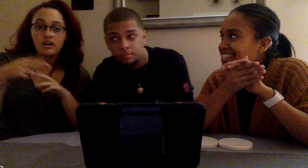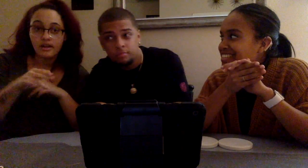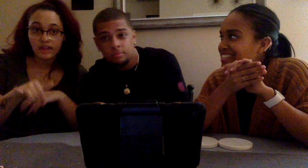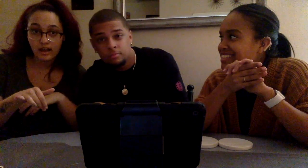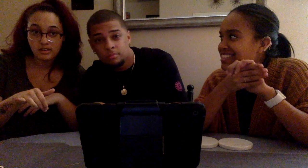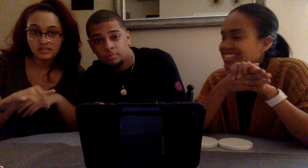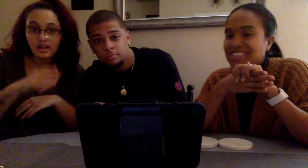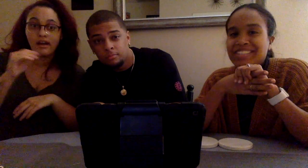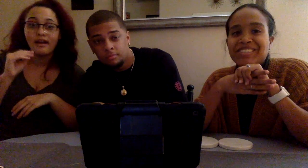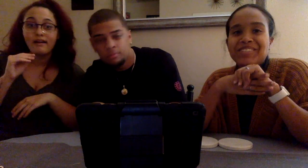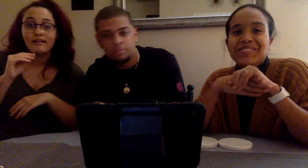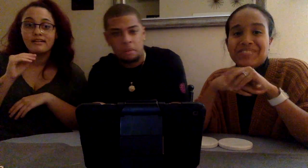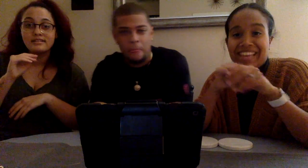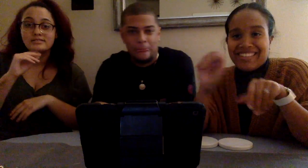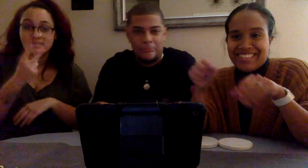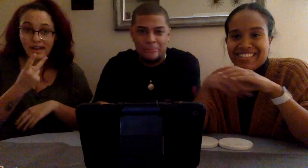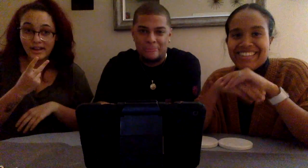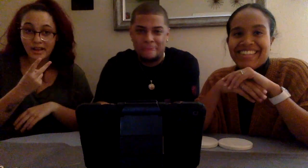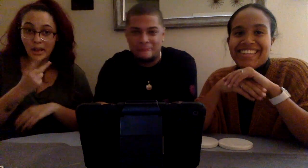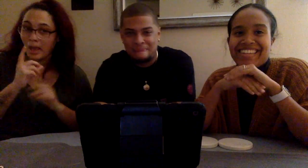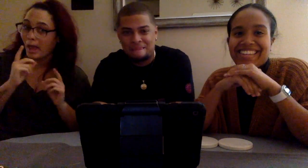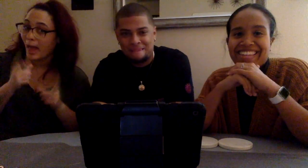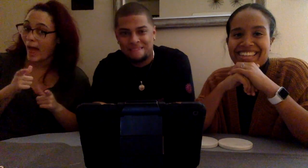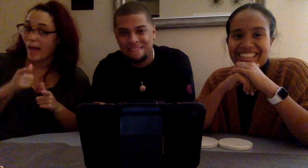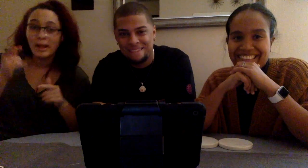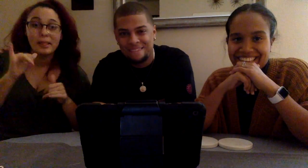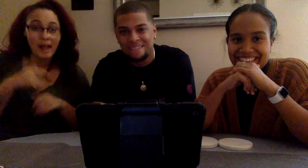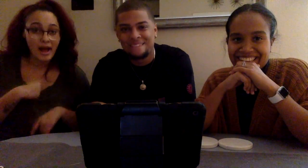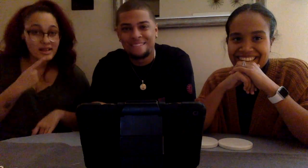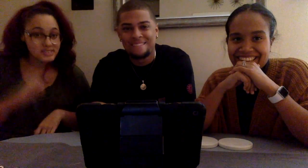cut that and secondly, like I said,